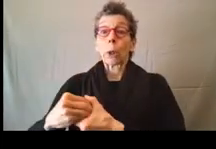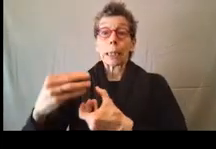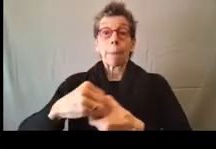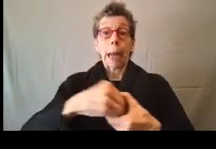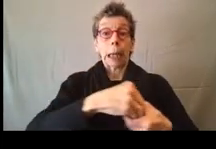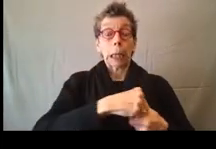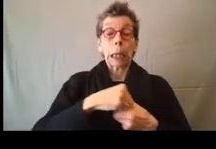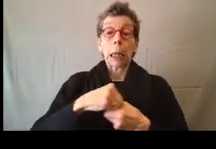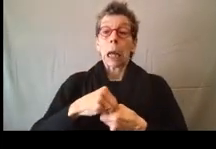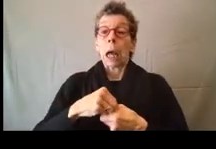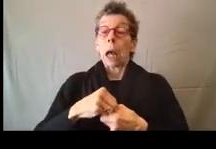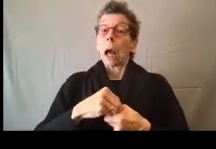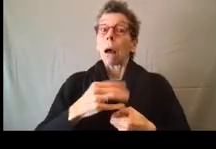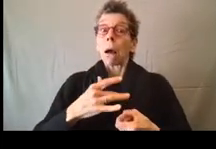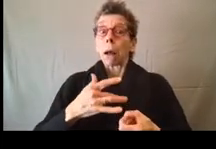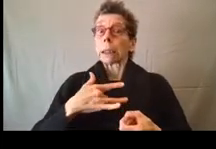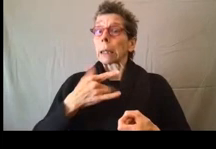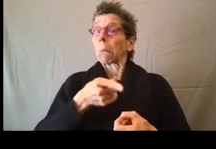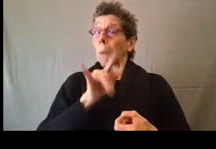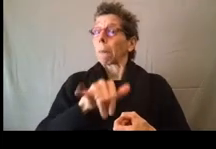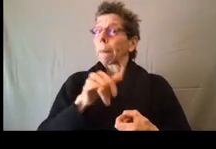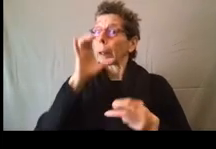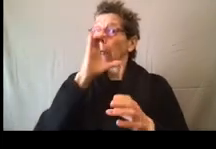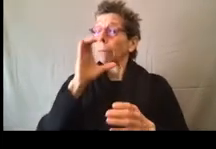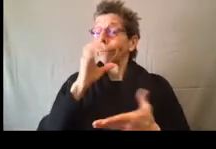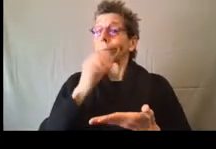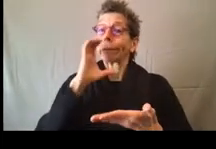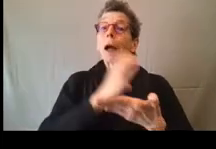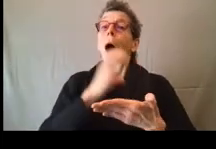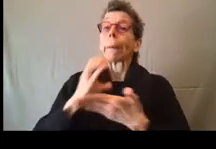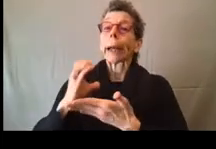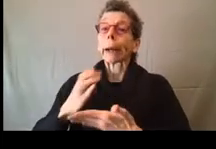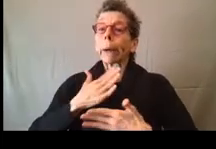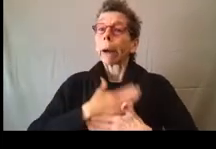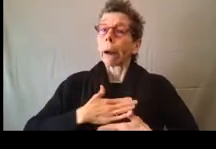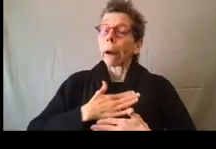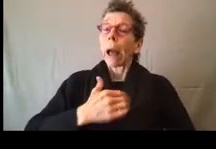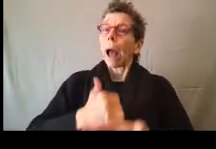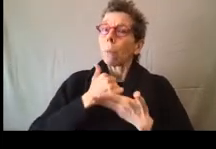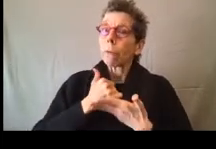found the comic helpful in explaining disability and accommodation, which helps them to move